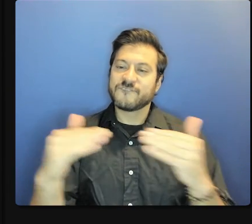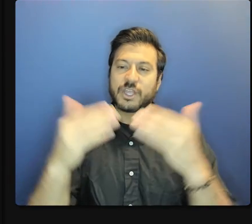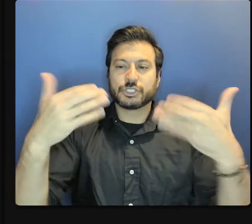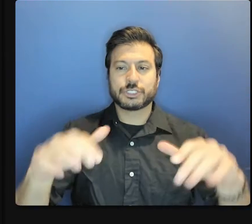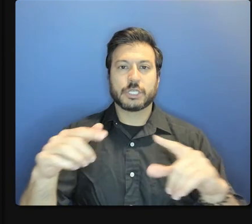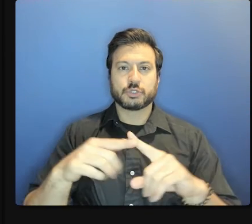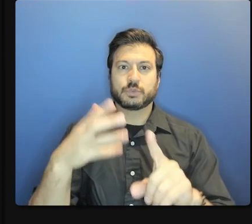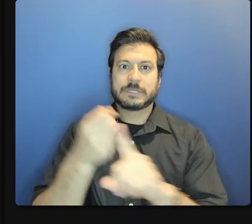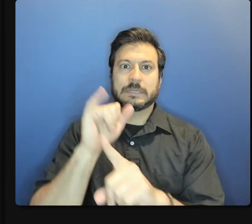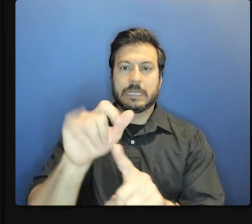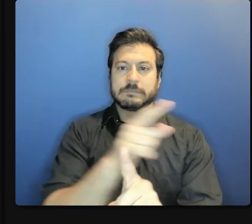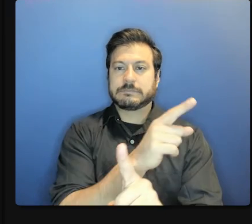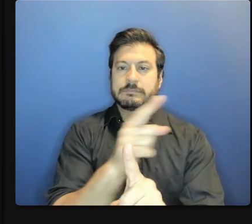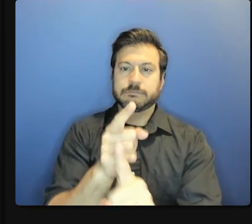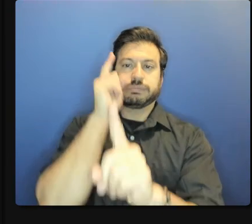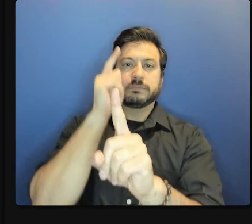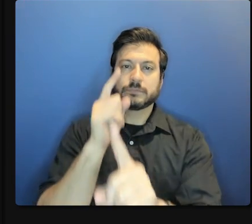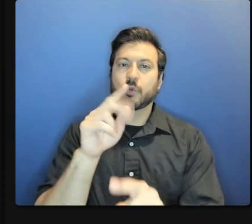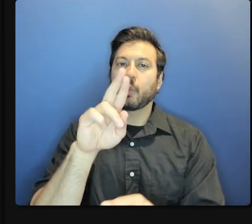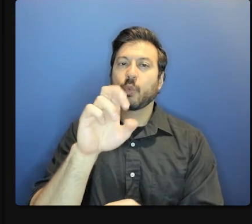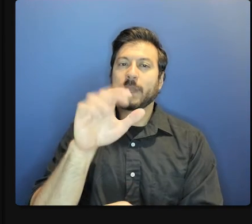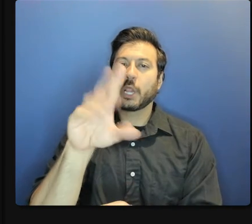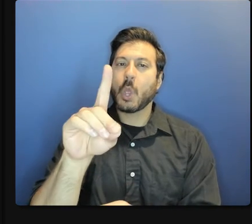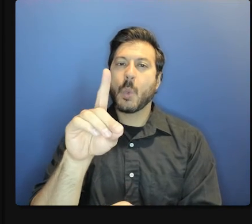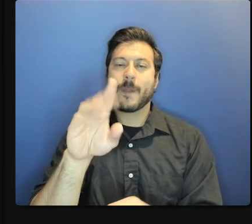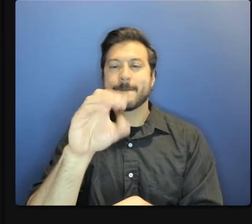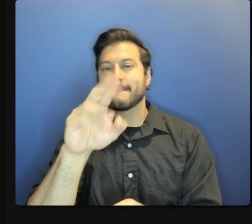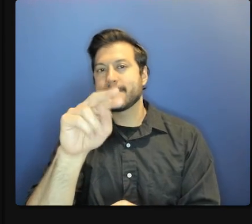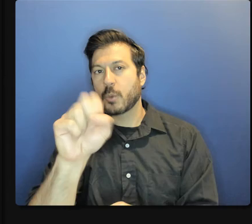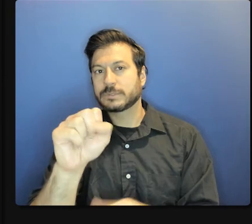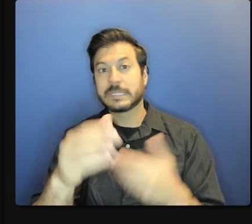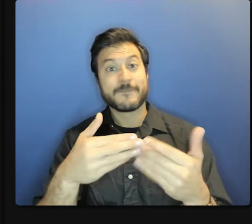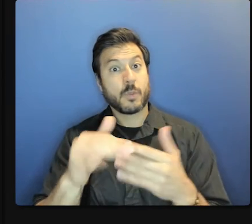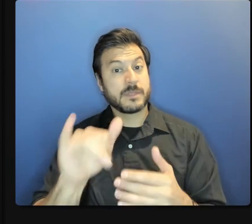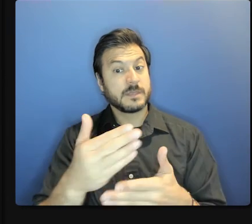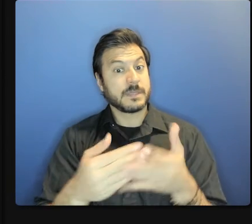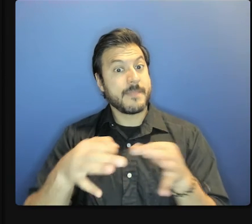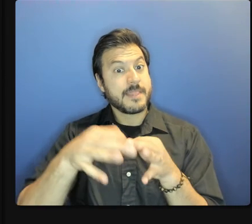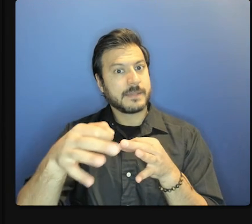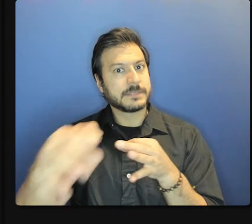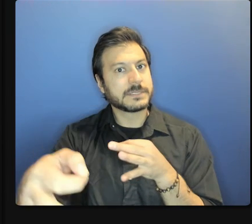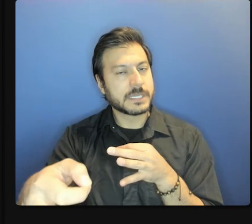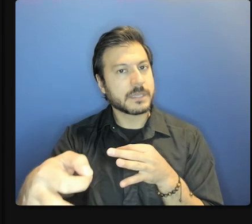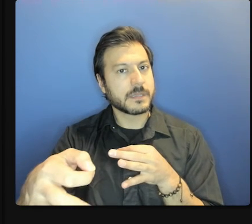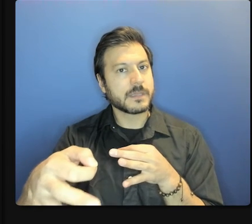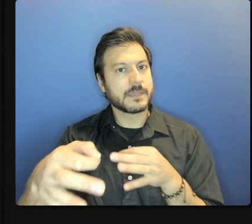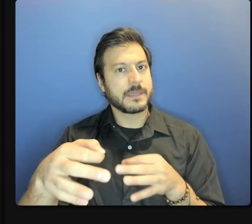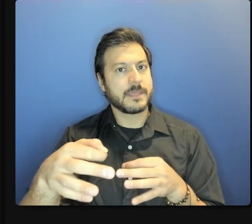like they have a fair chance to hit that active reload bonus, even though there might be some additional latency between them and the game,